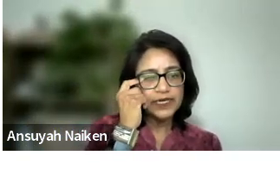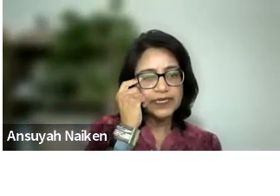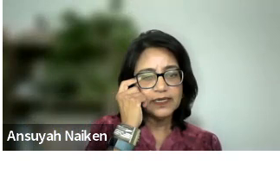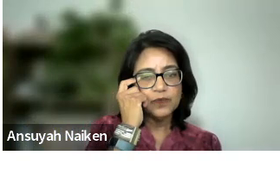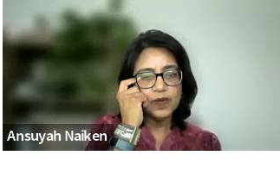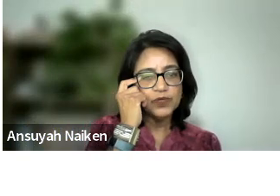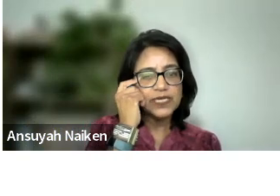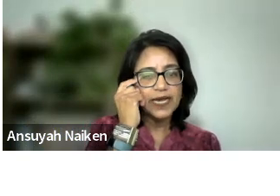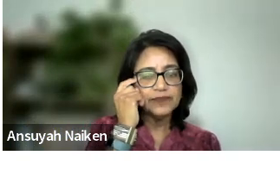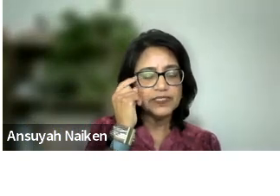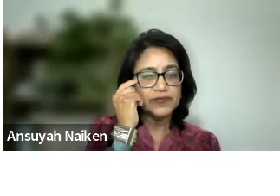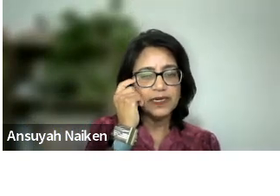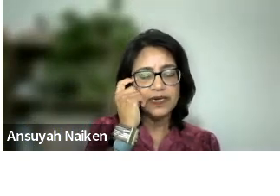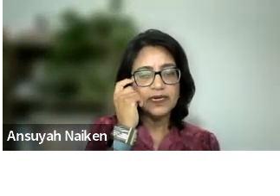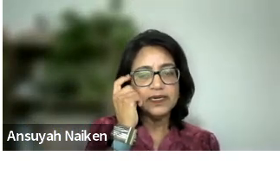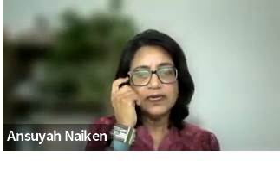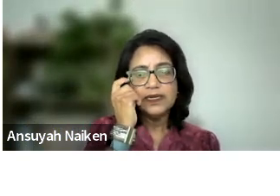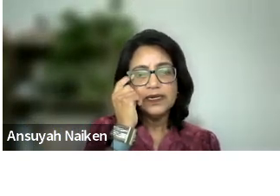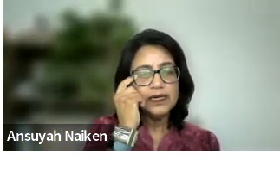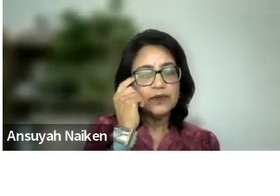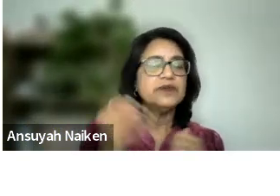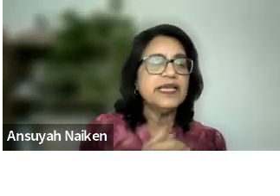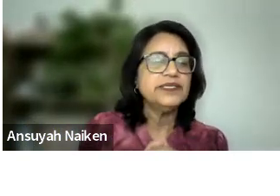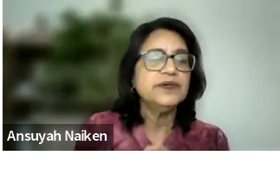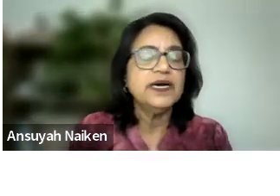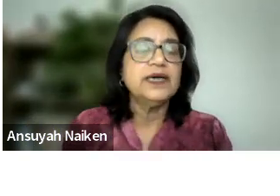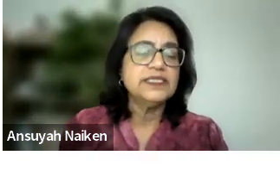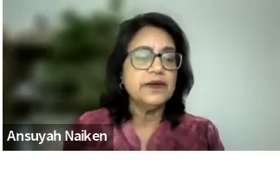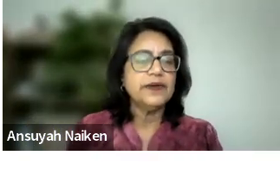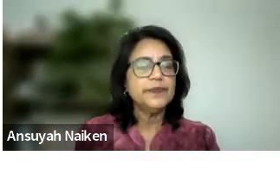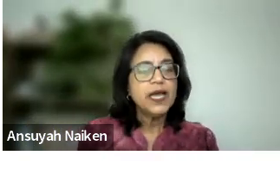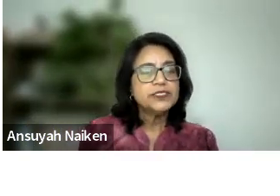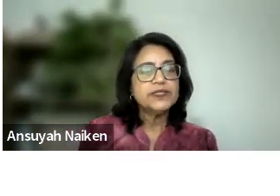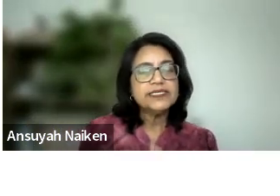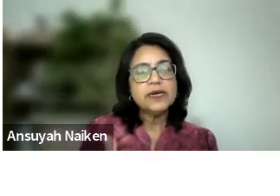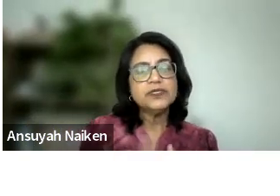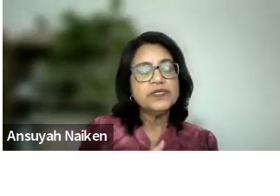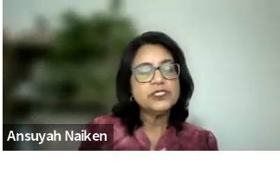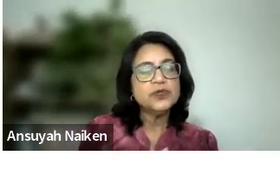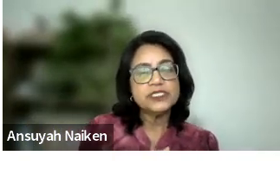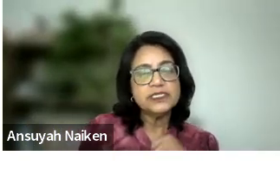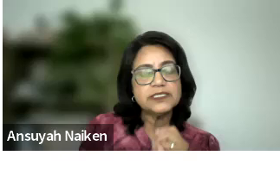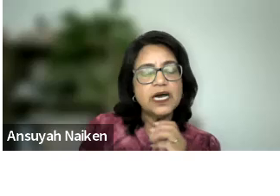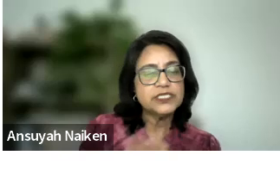So you have all of these layers of intersectionality and really important to see the individual.